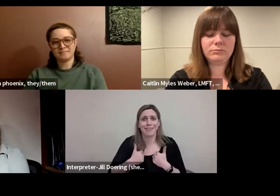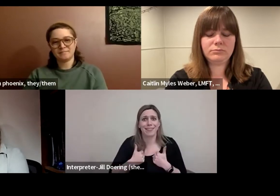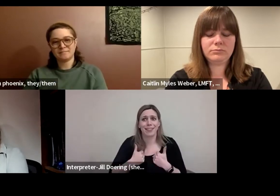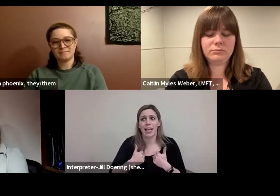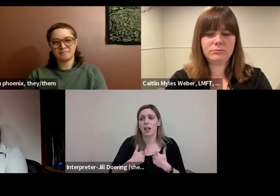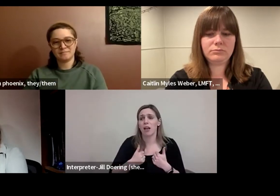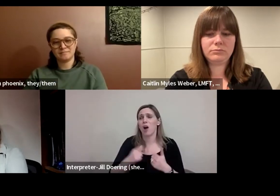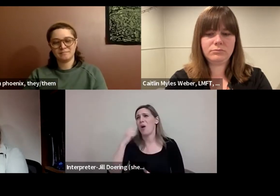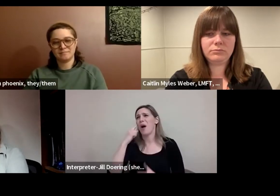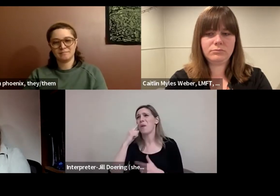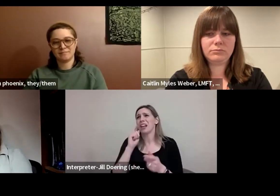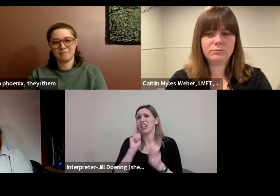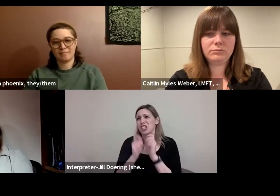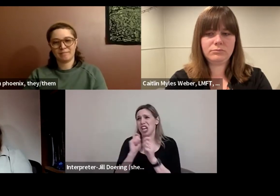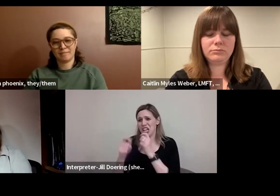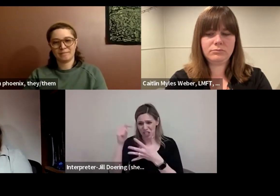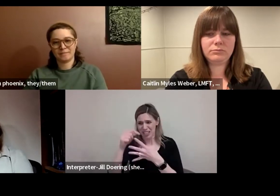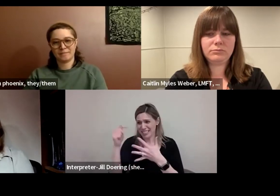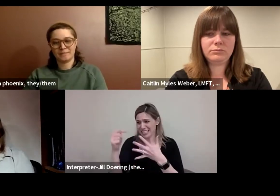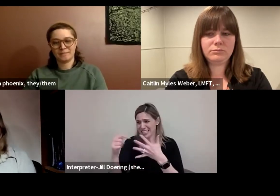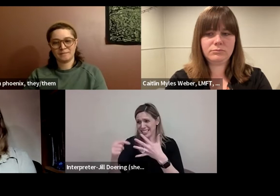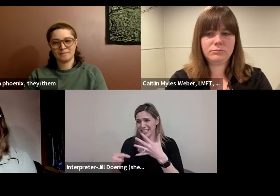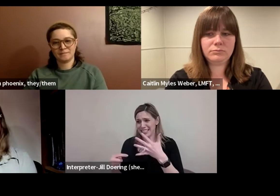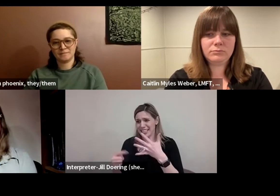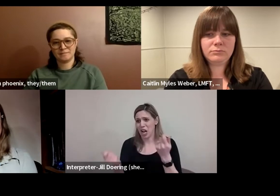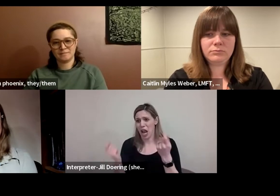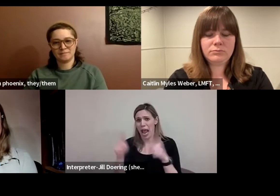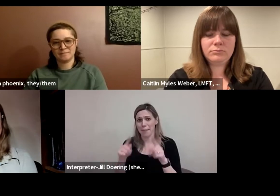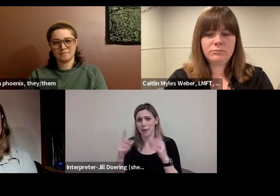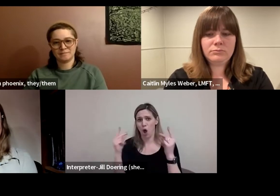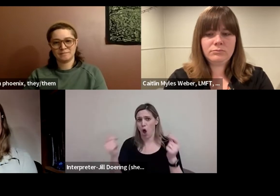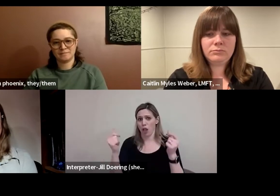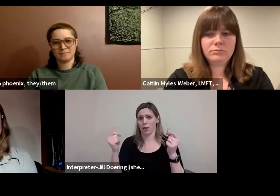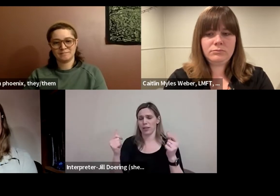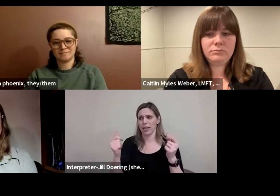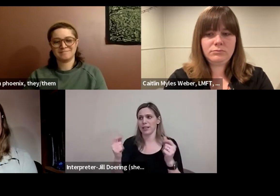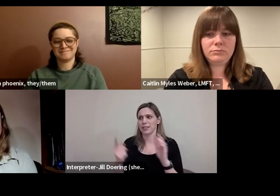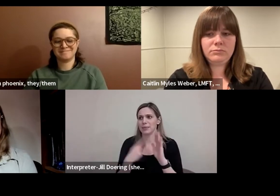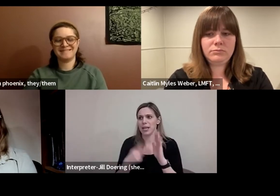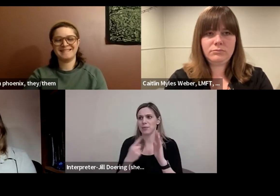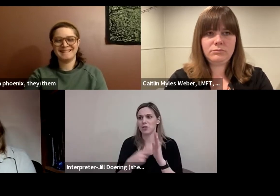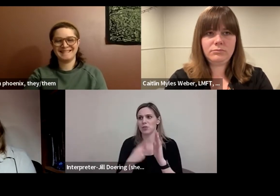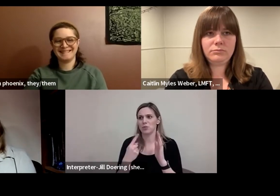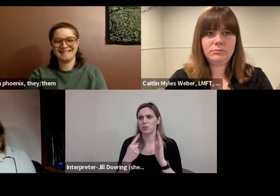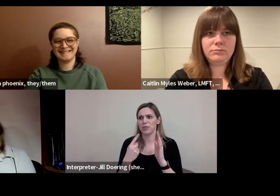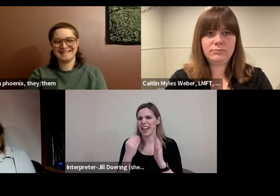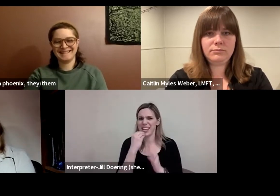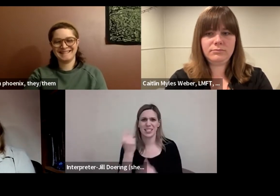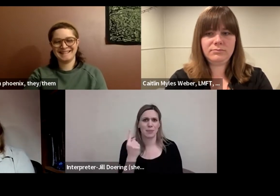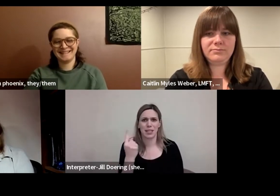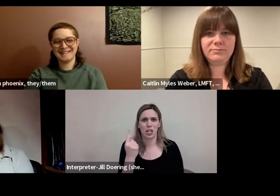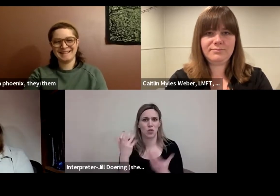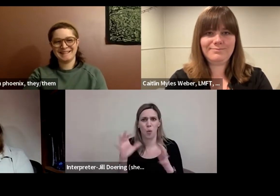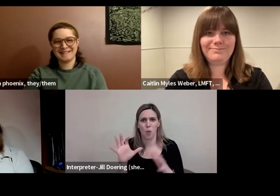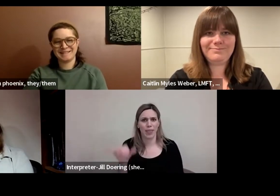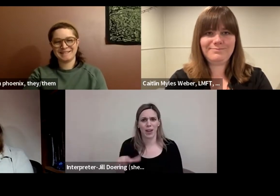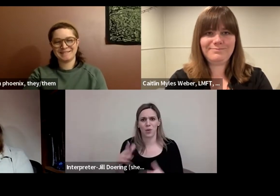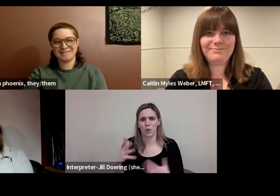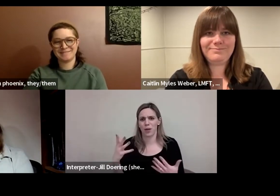Sometimes you don't eat lunch and you wish you had, right? And you don't have to like cancel your whole day